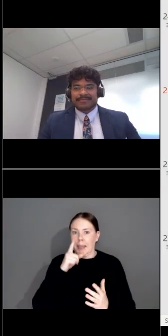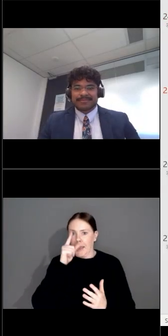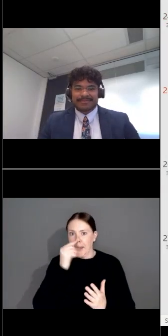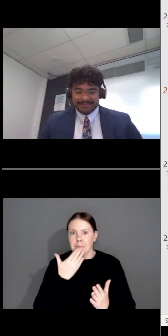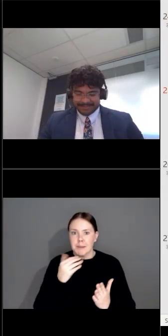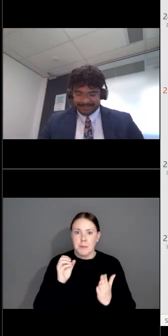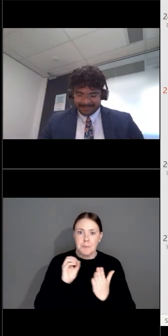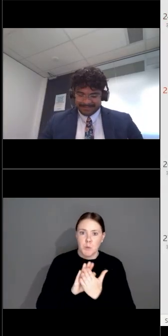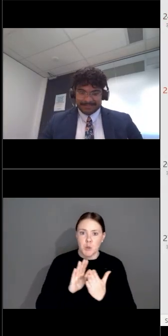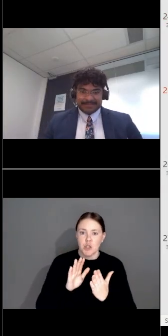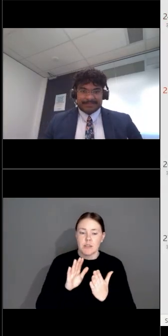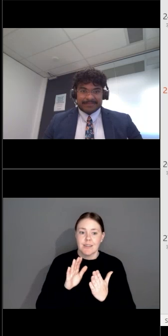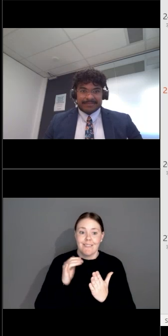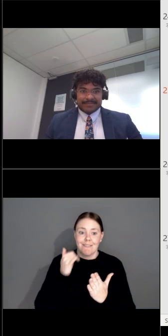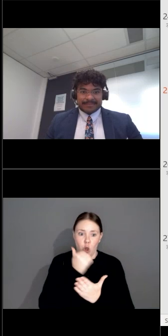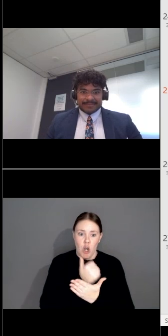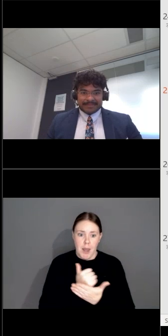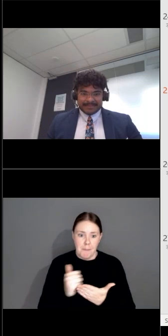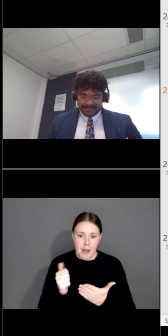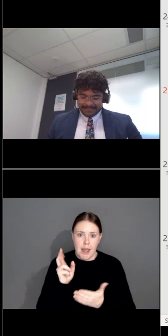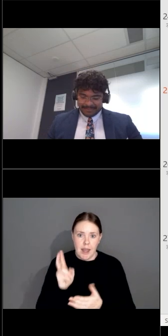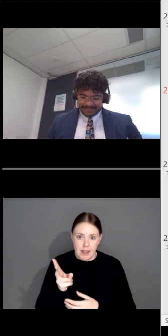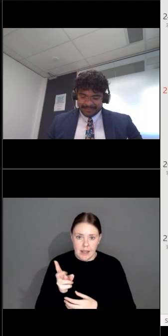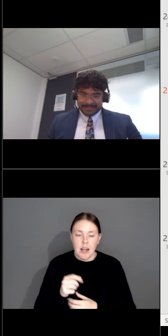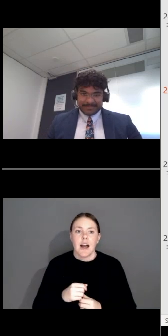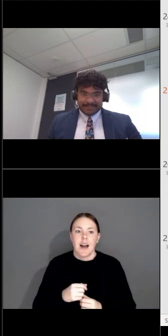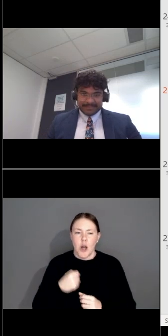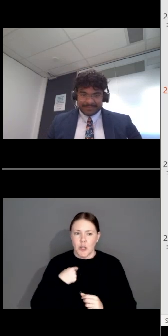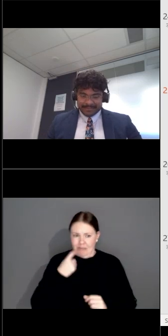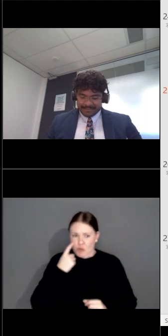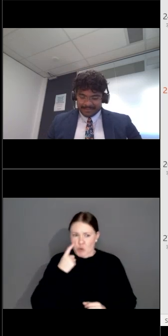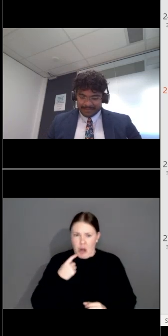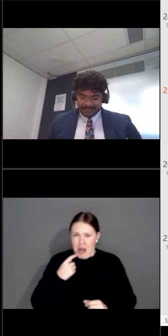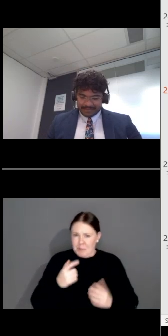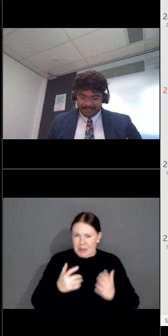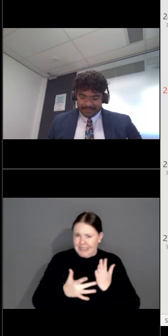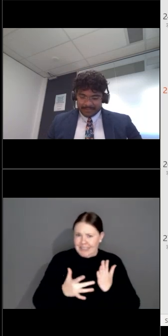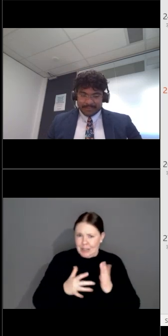technology is just not being my friend right now but we that will all be included in the attachment